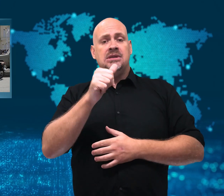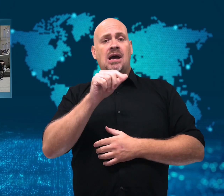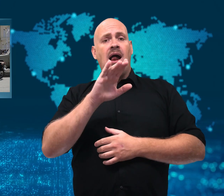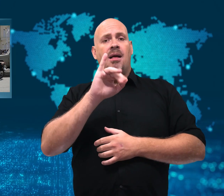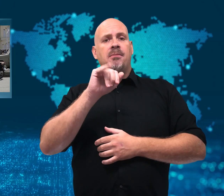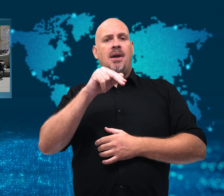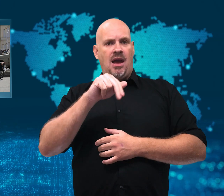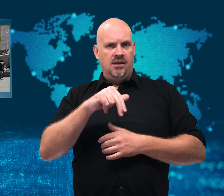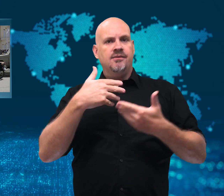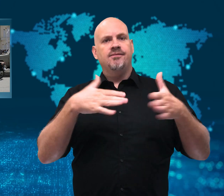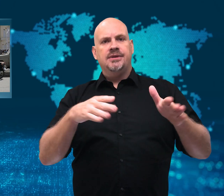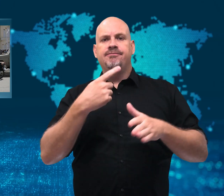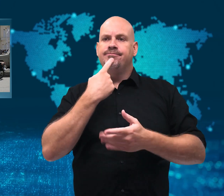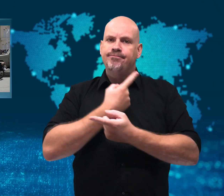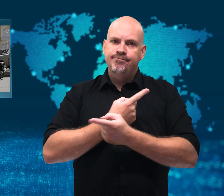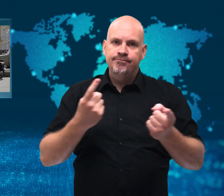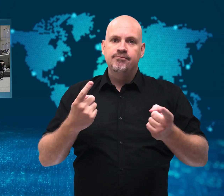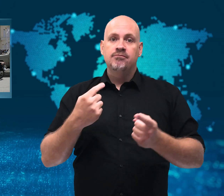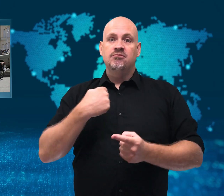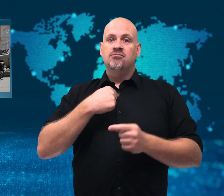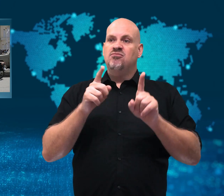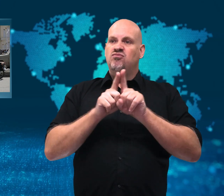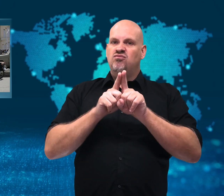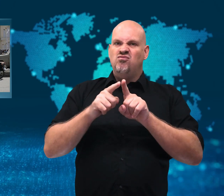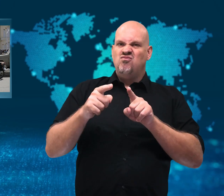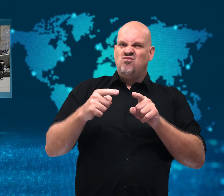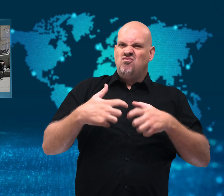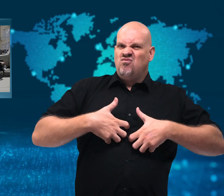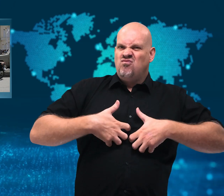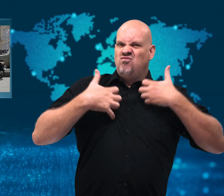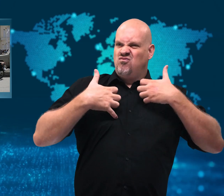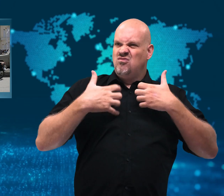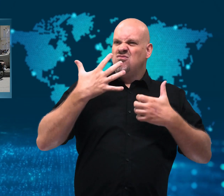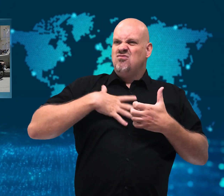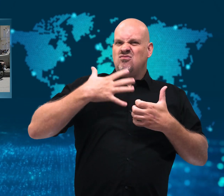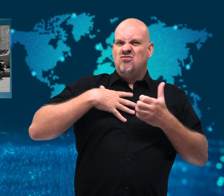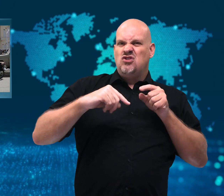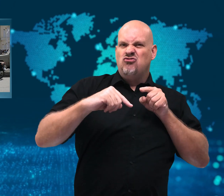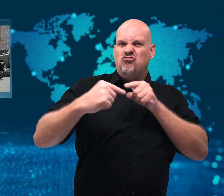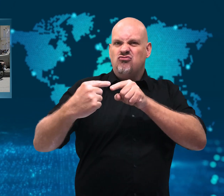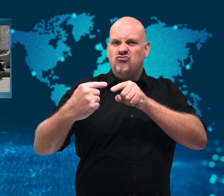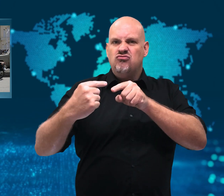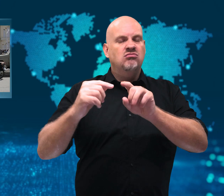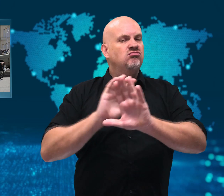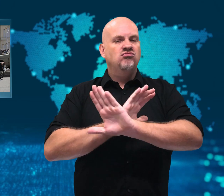took full control of Kabul, the country’s capital.